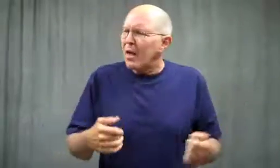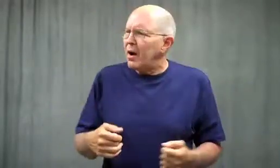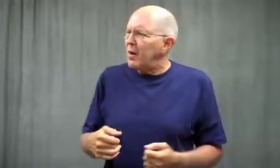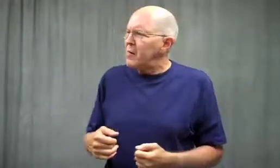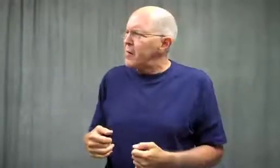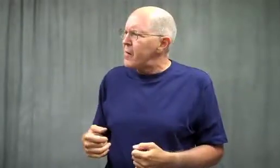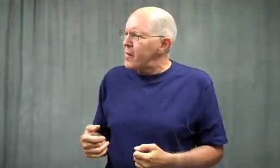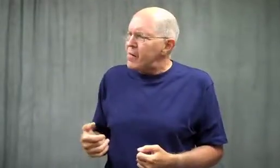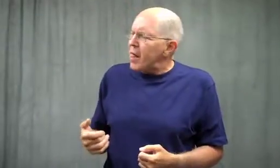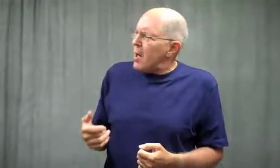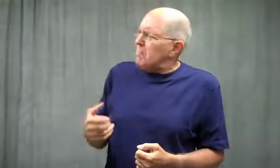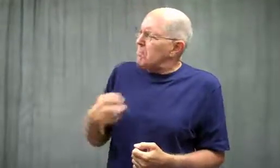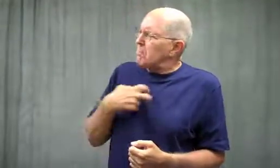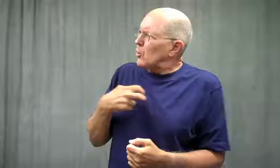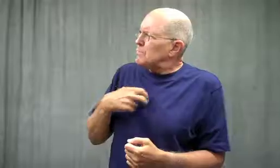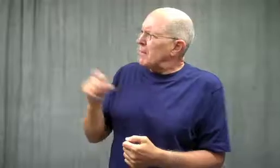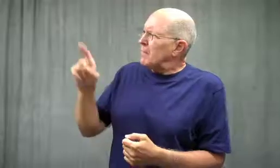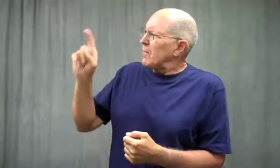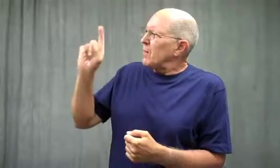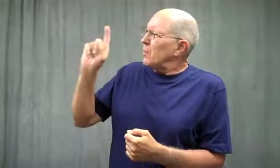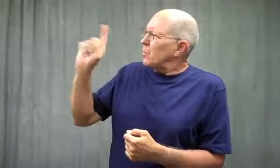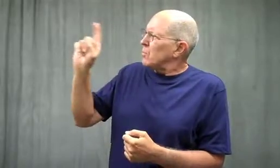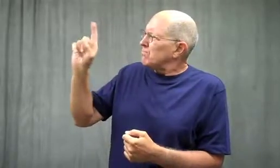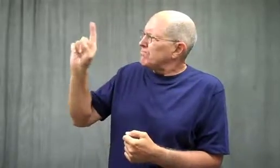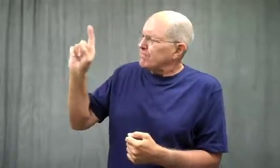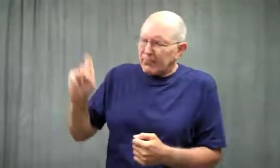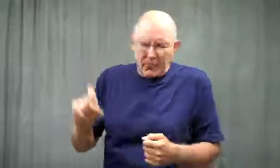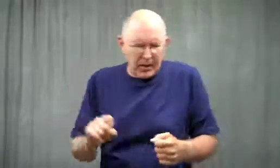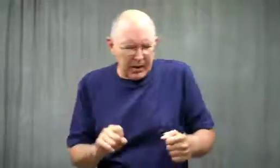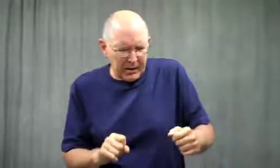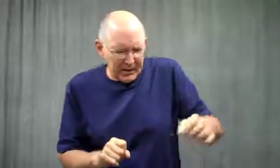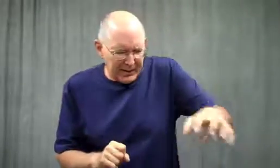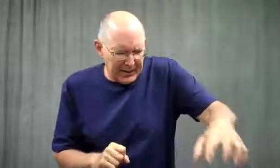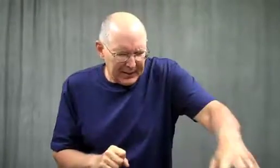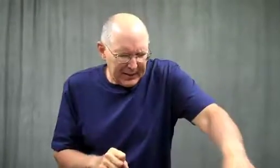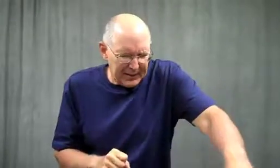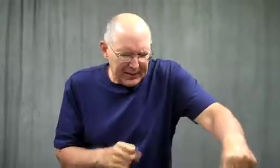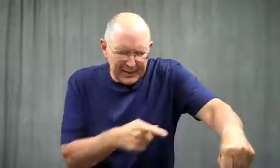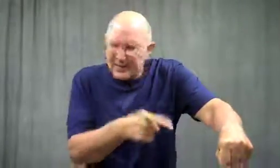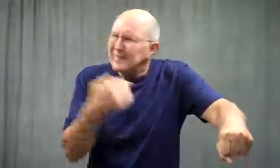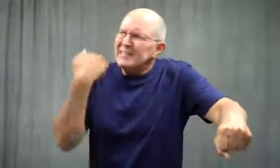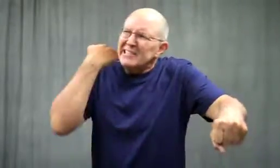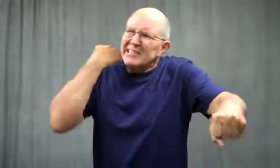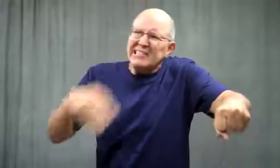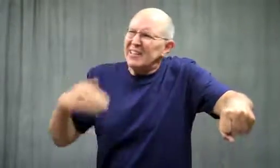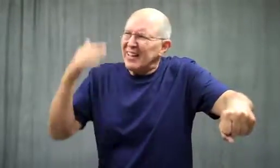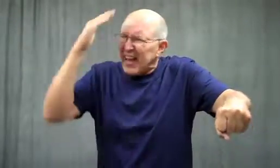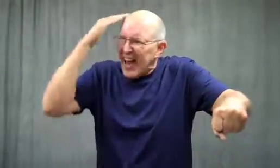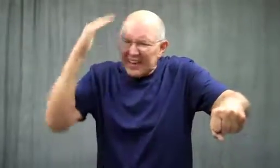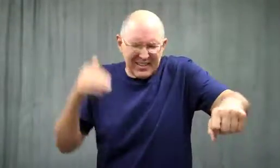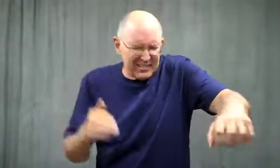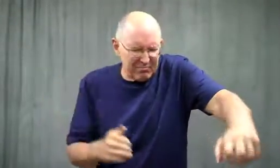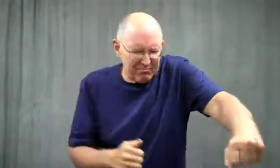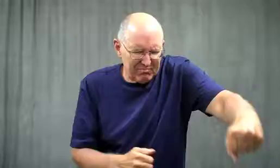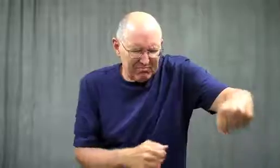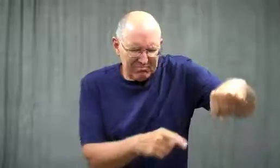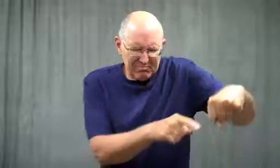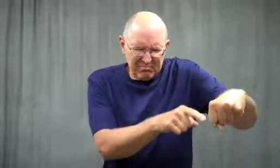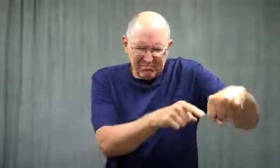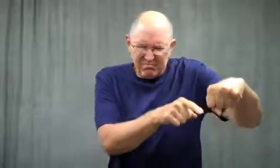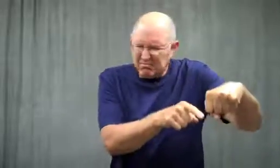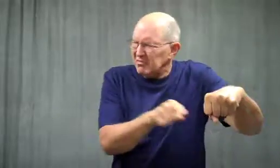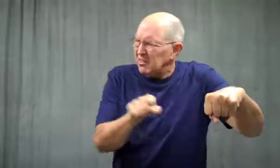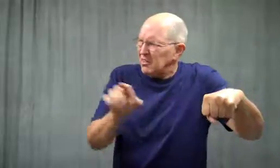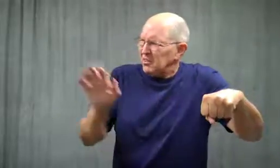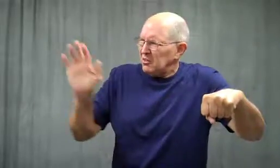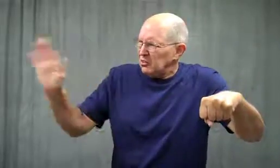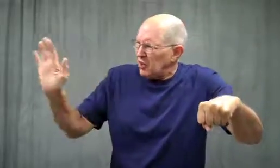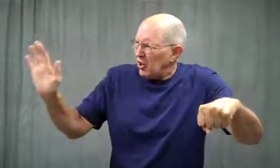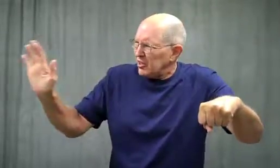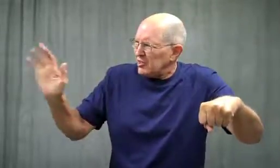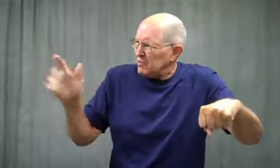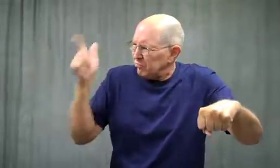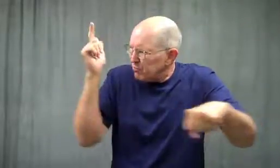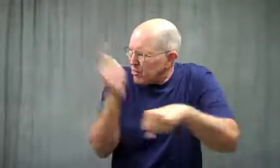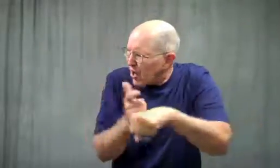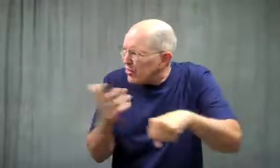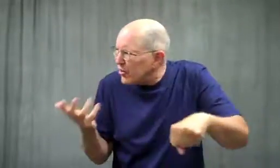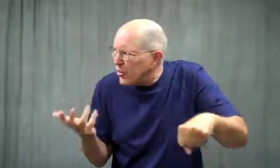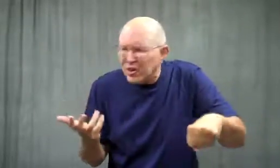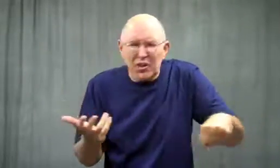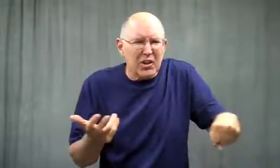The officer picked up the head by the hair, and asked, "Is this your brother?"